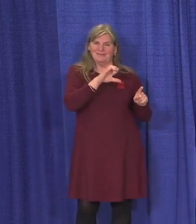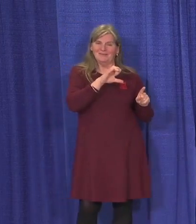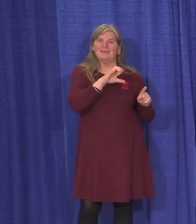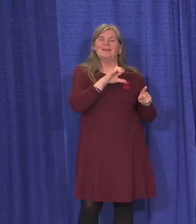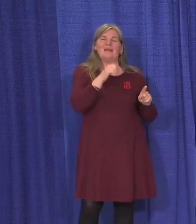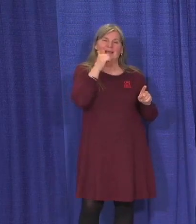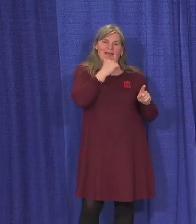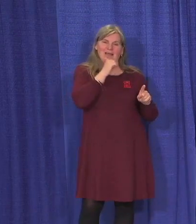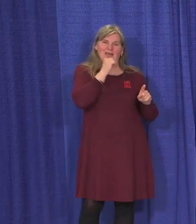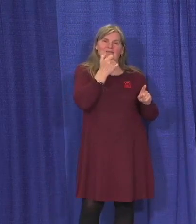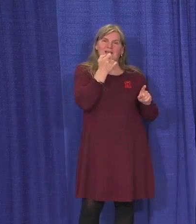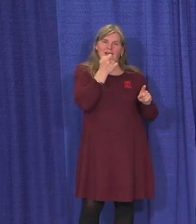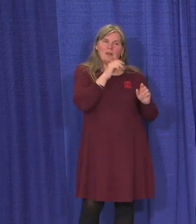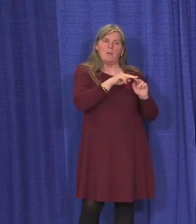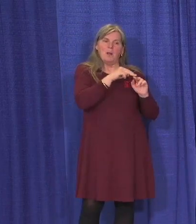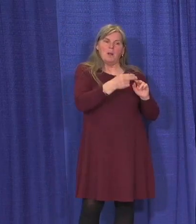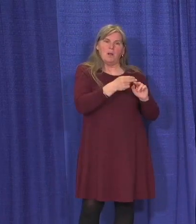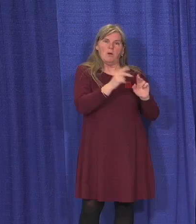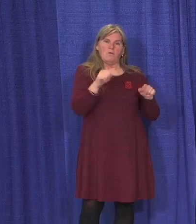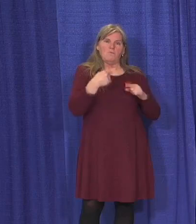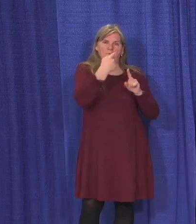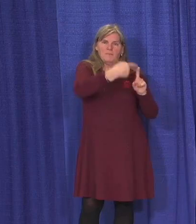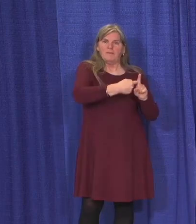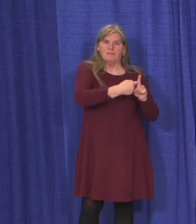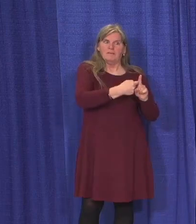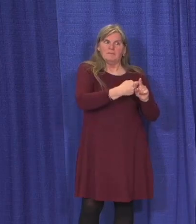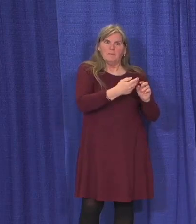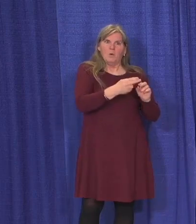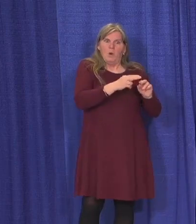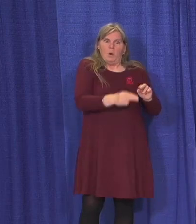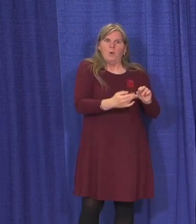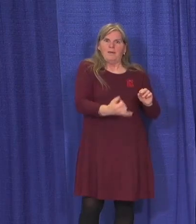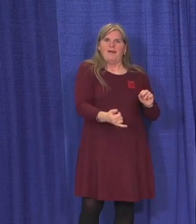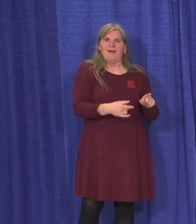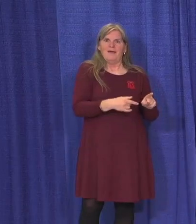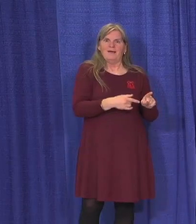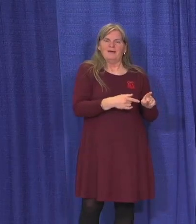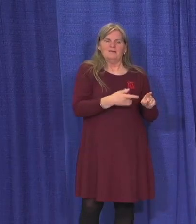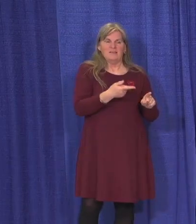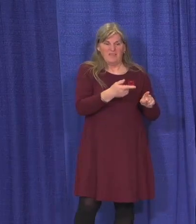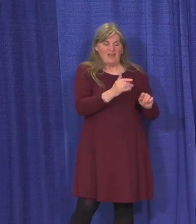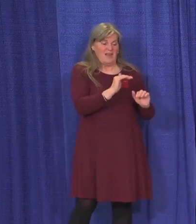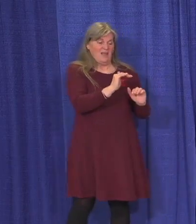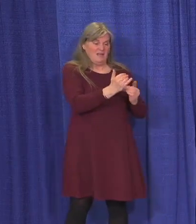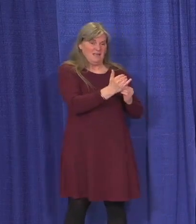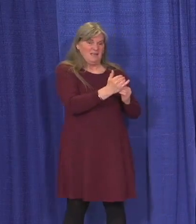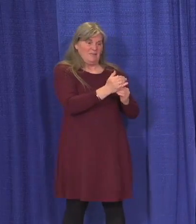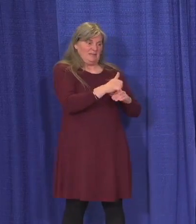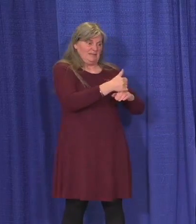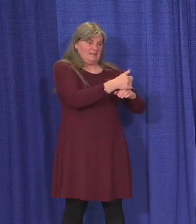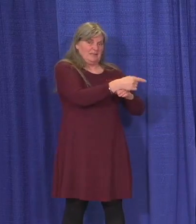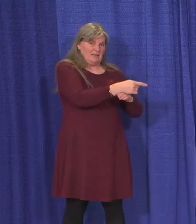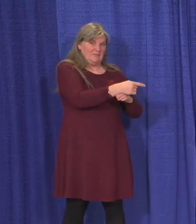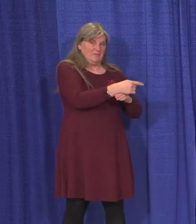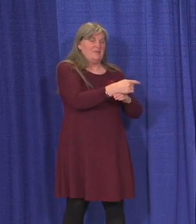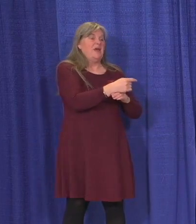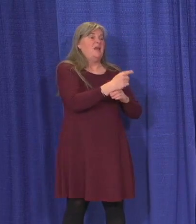As far as Canada situation goes case activity remains high but there are areas where the infection numbers are leveling